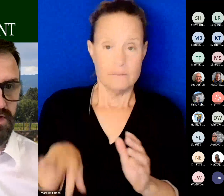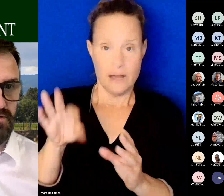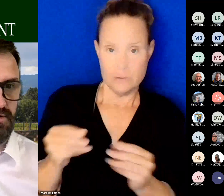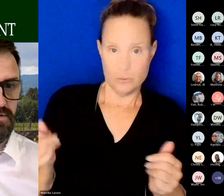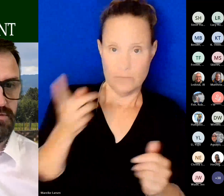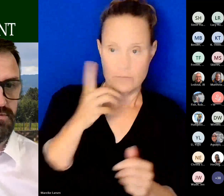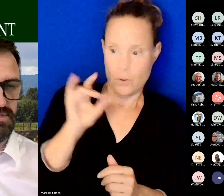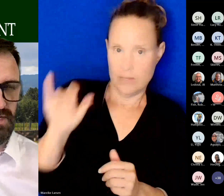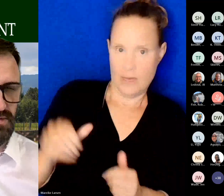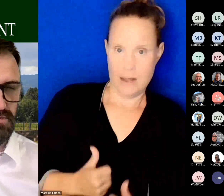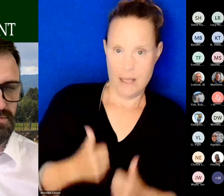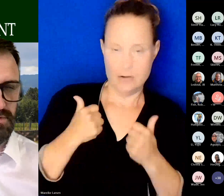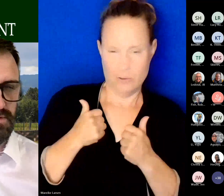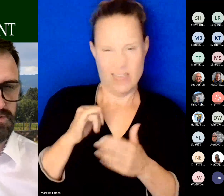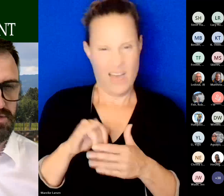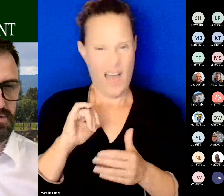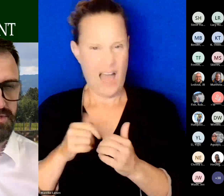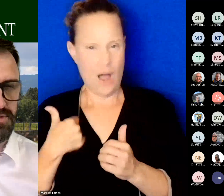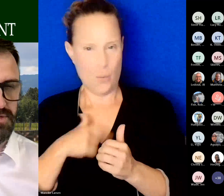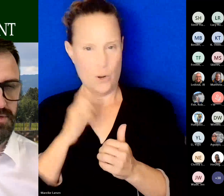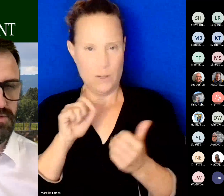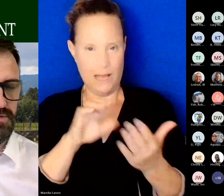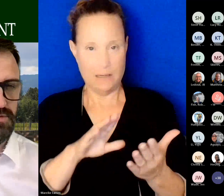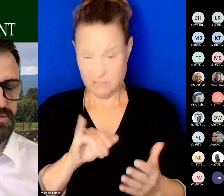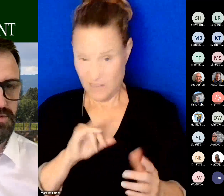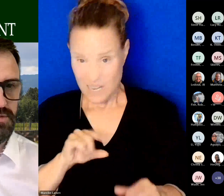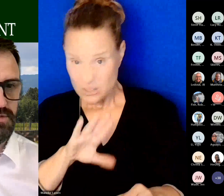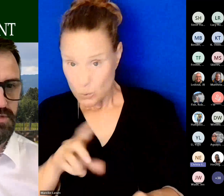Then that's how we'll handle it. Does that answer your question?